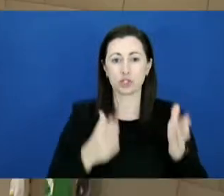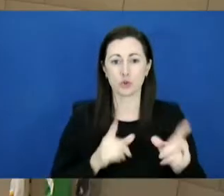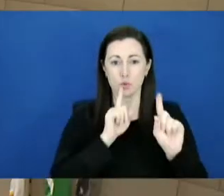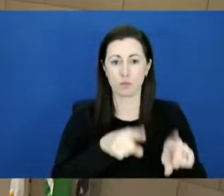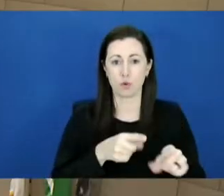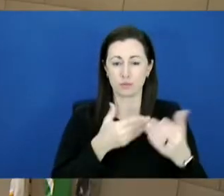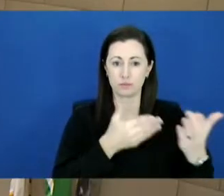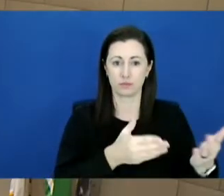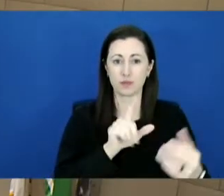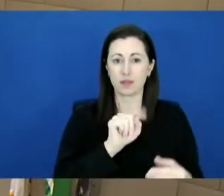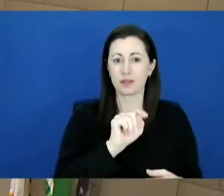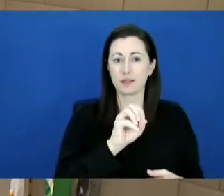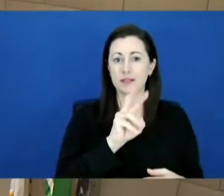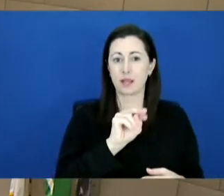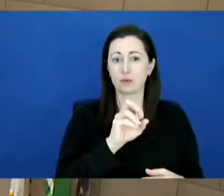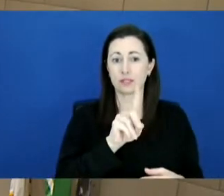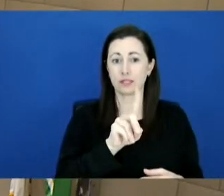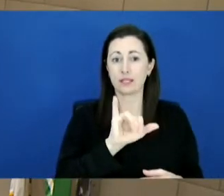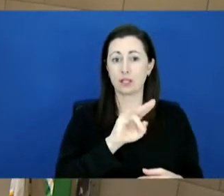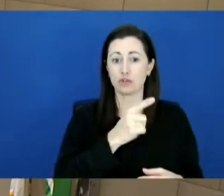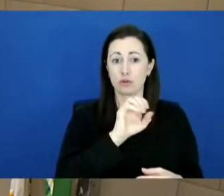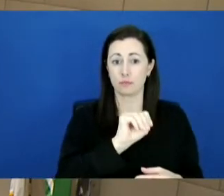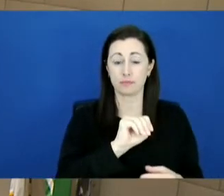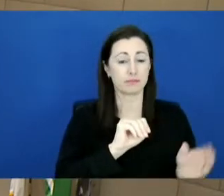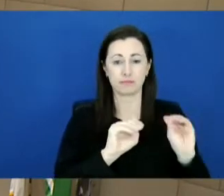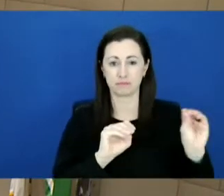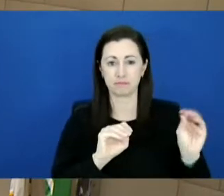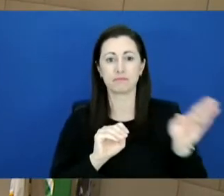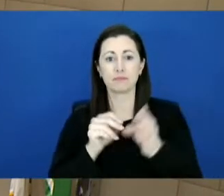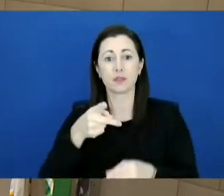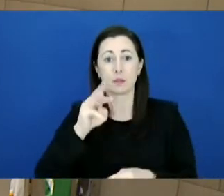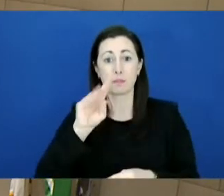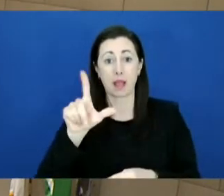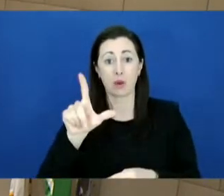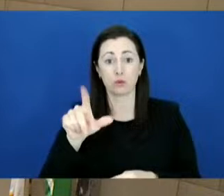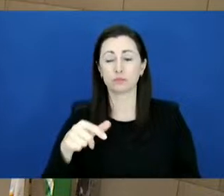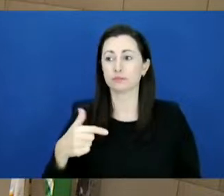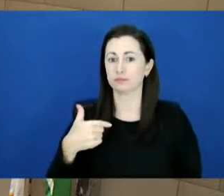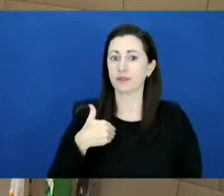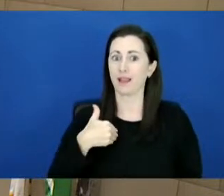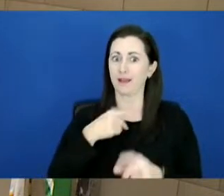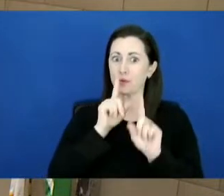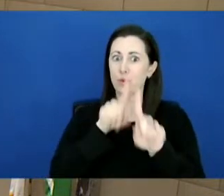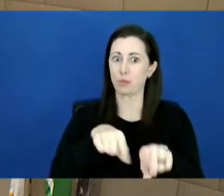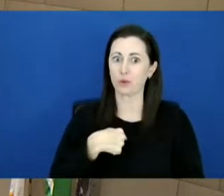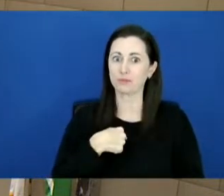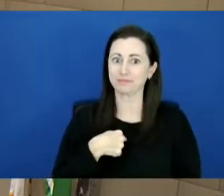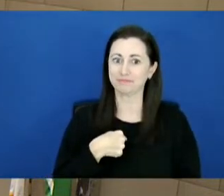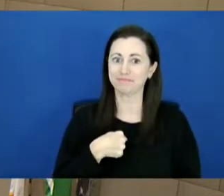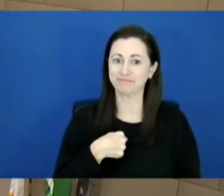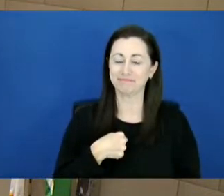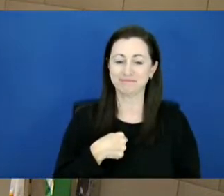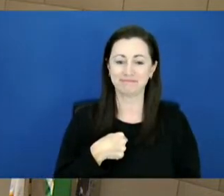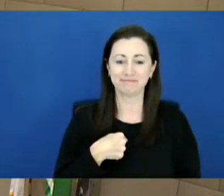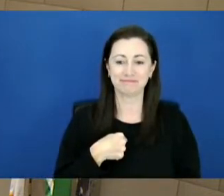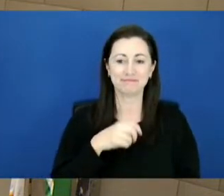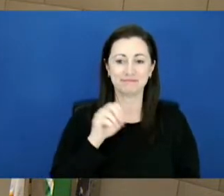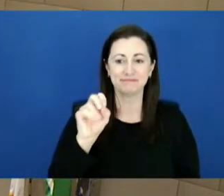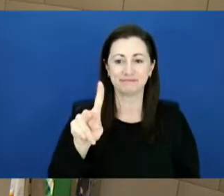MOVING TO THE COMMISSIONER REPORTS, WE'LL START WITH COMMISSIONER TOWNE. NO REPORT, THANK YOU.